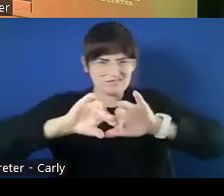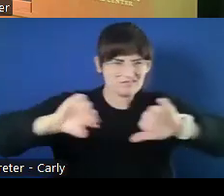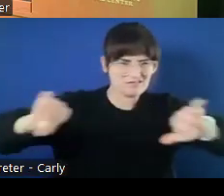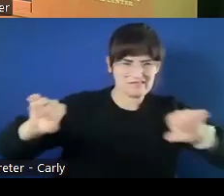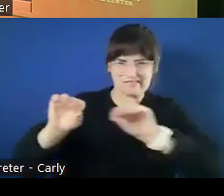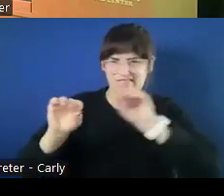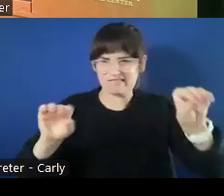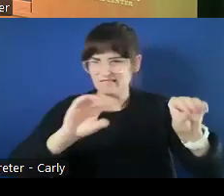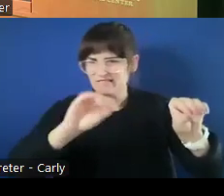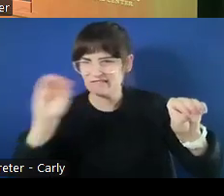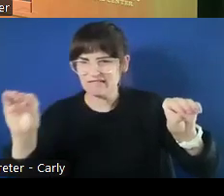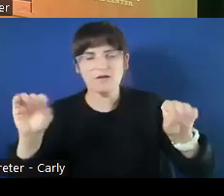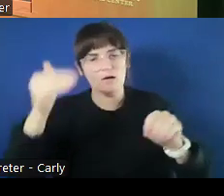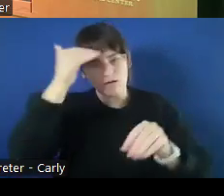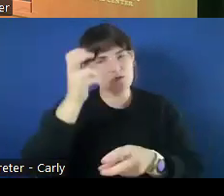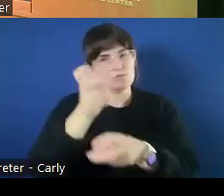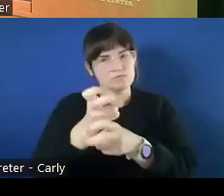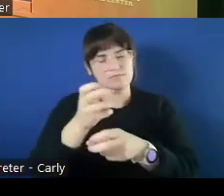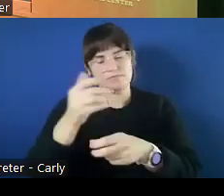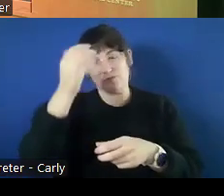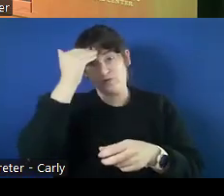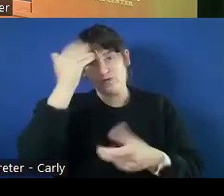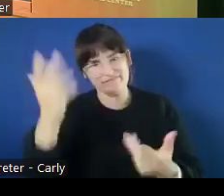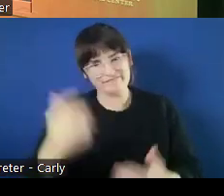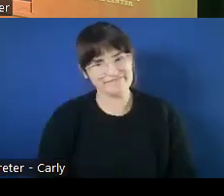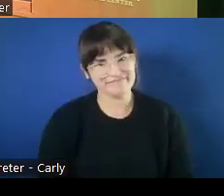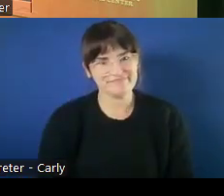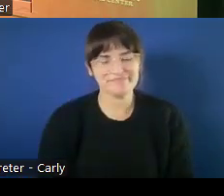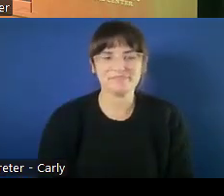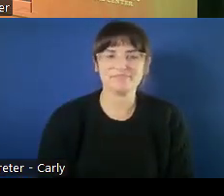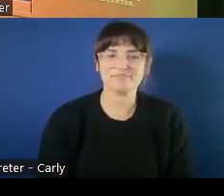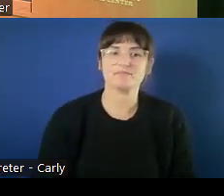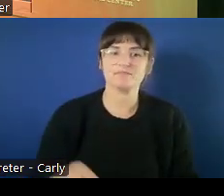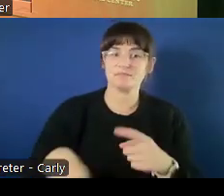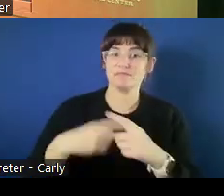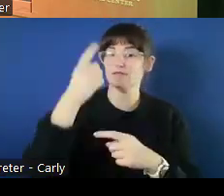really just related to heart failure symptoms so when I think about actually making a diagnosis I